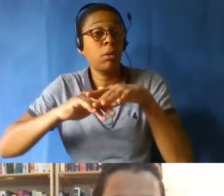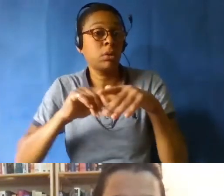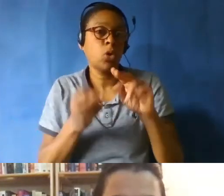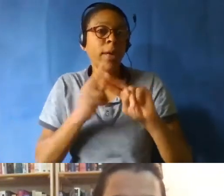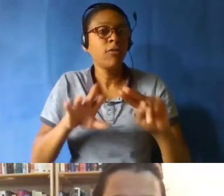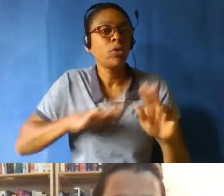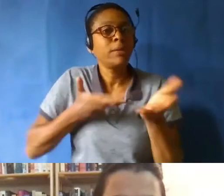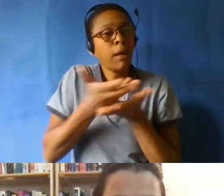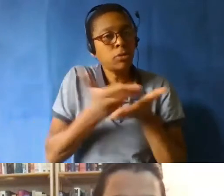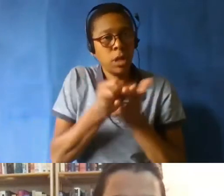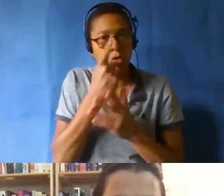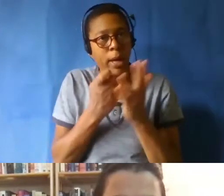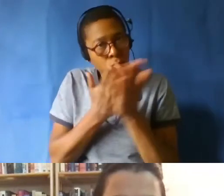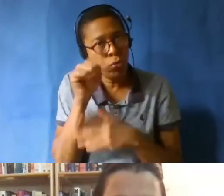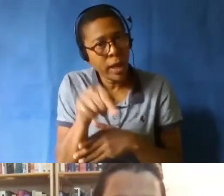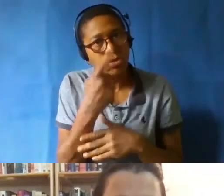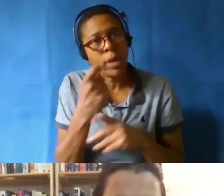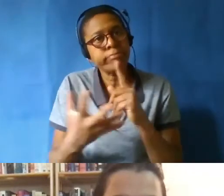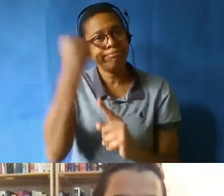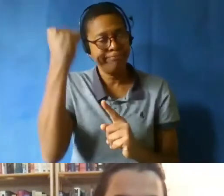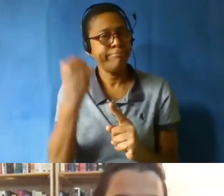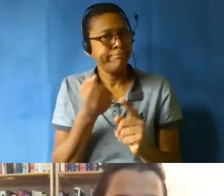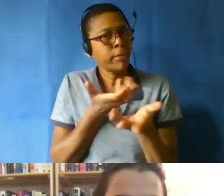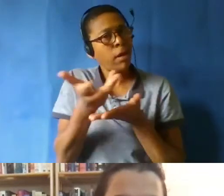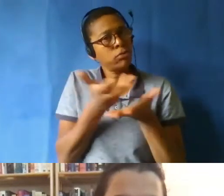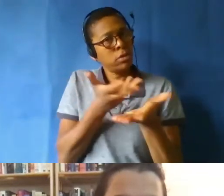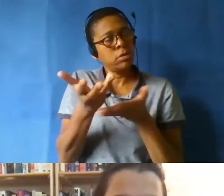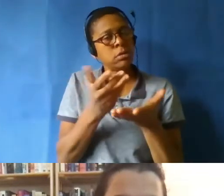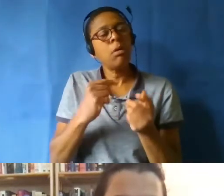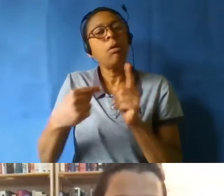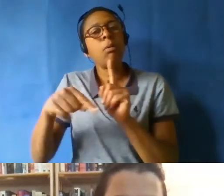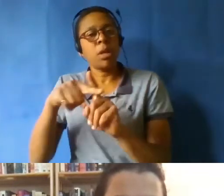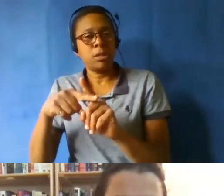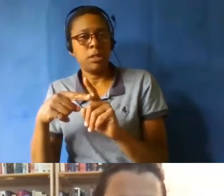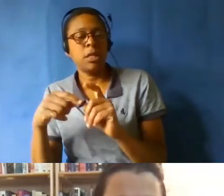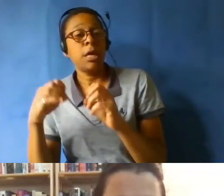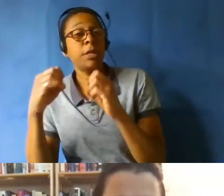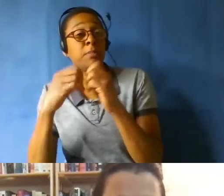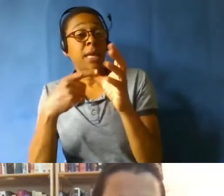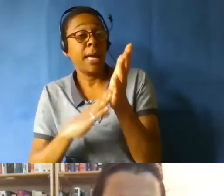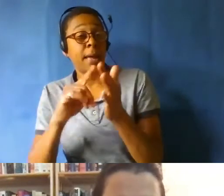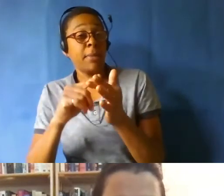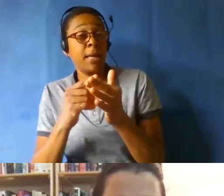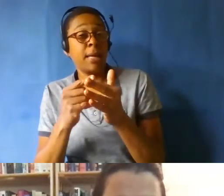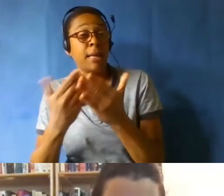which is the book that I edited it's a BAME anthology about mental health that